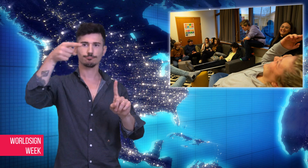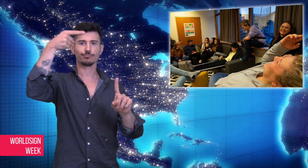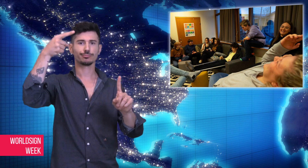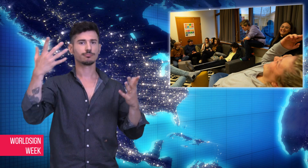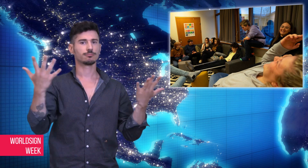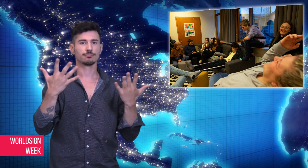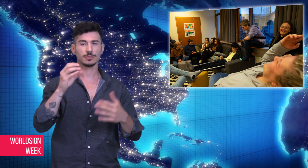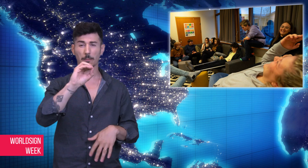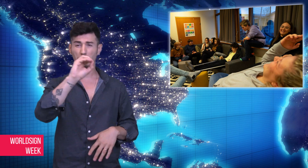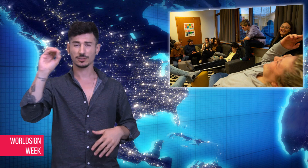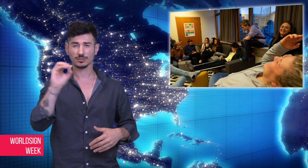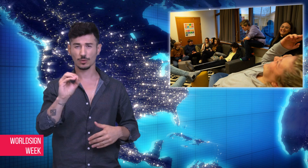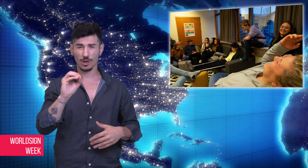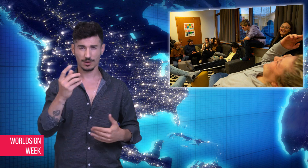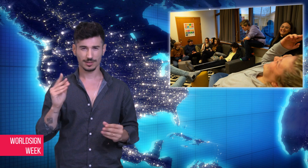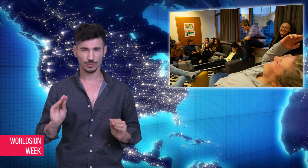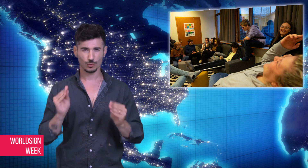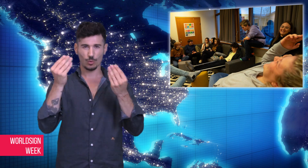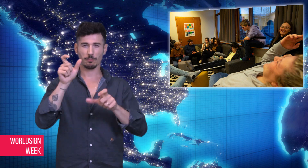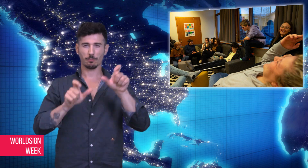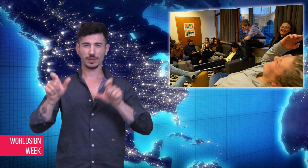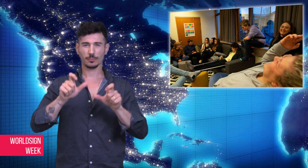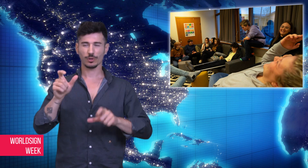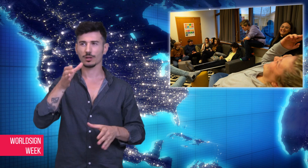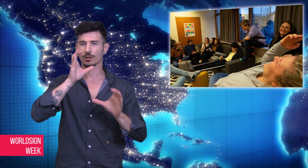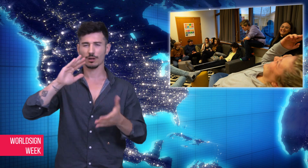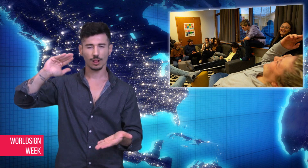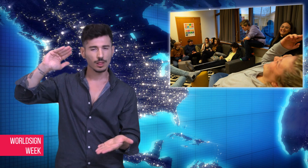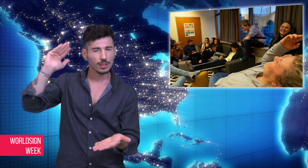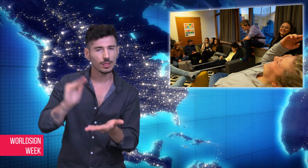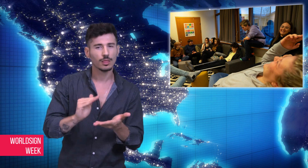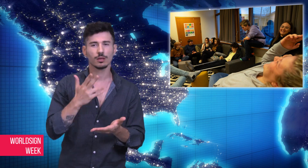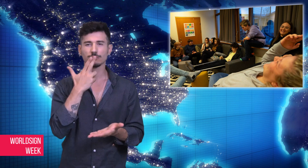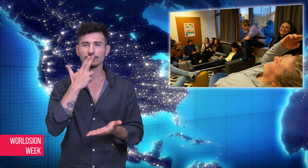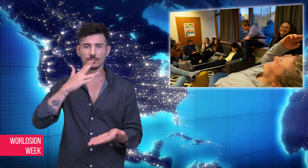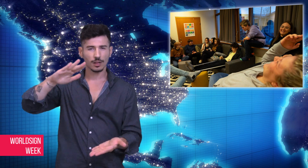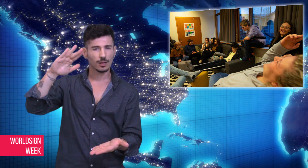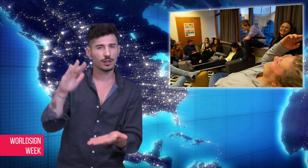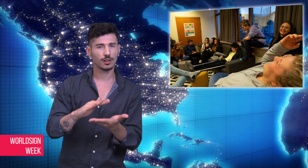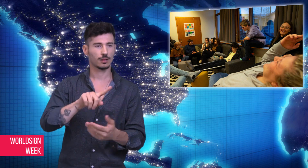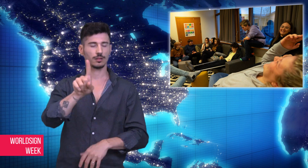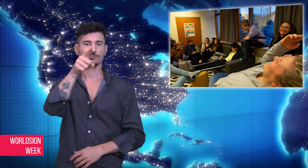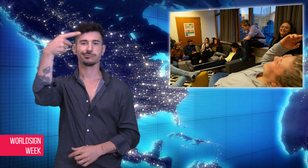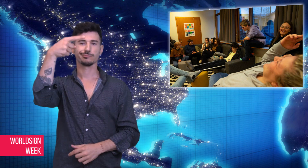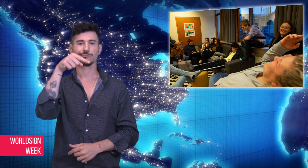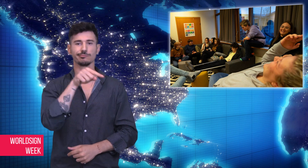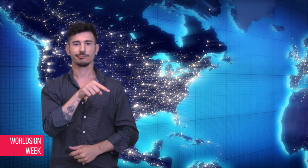and smoking among 35 countries for school-age children.